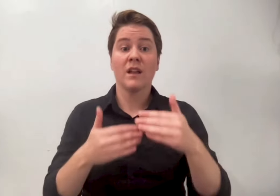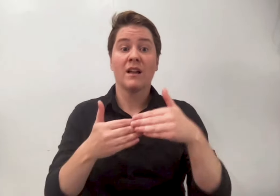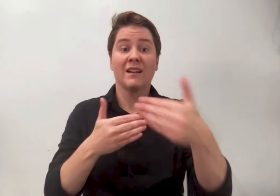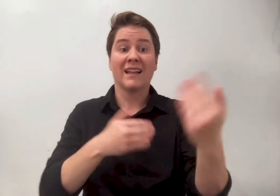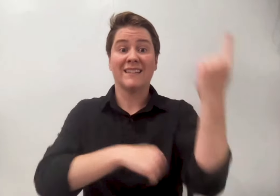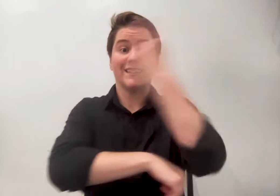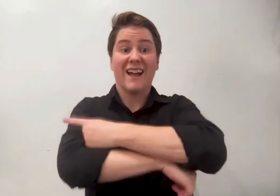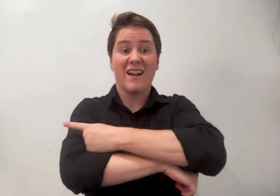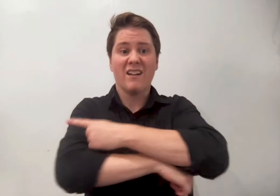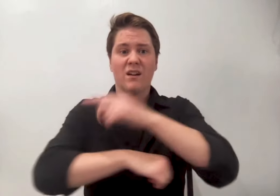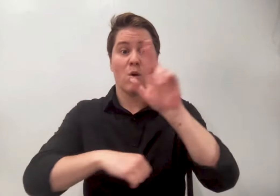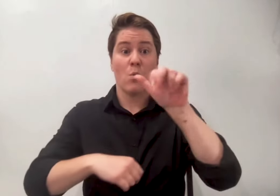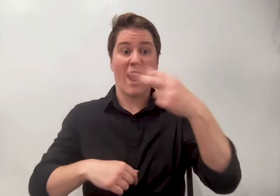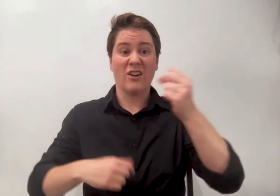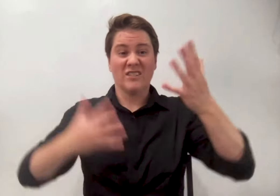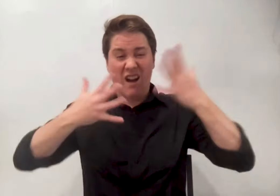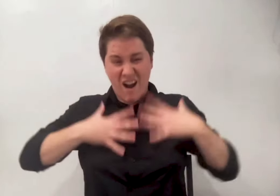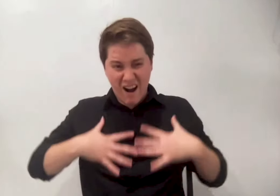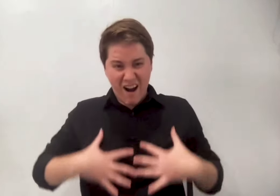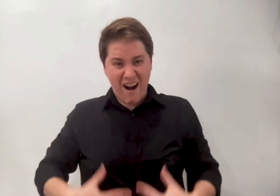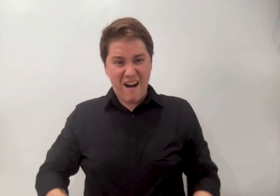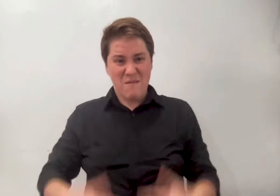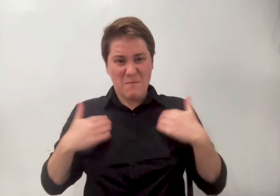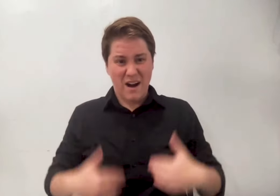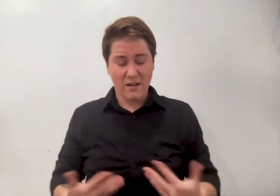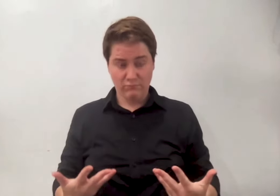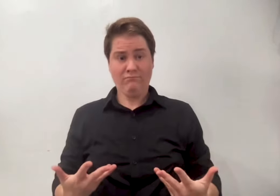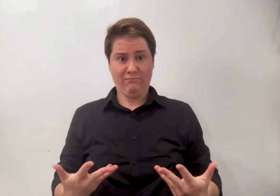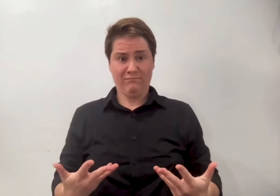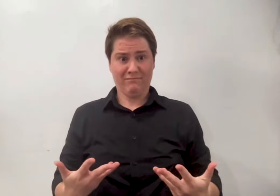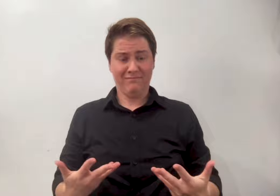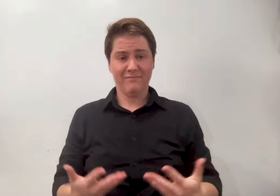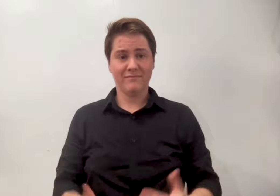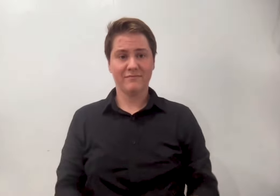The next day, the rash took over the entire front of my body, which was unexpected!